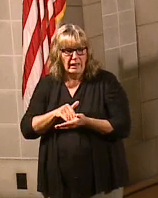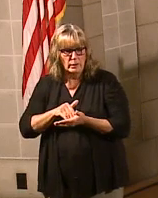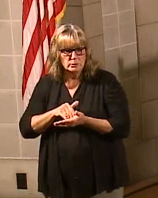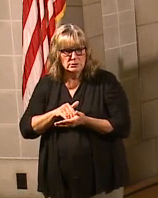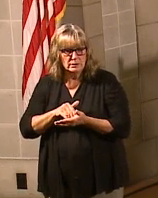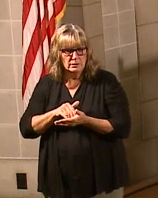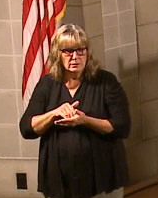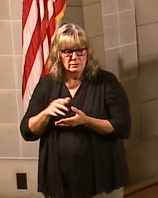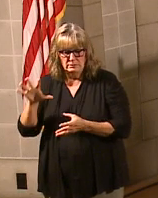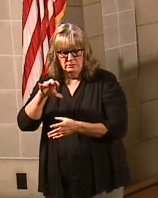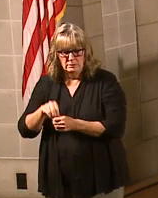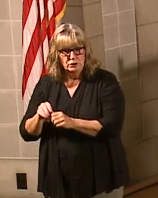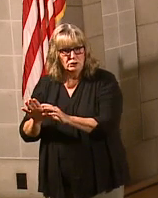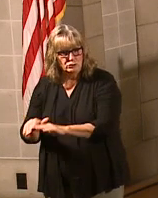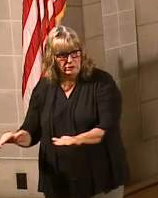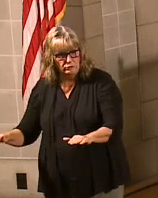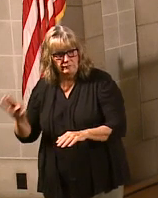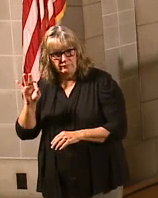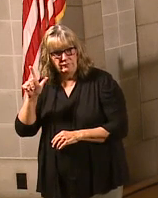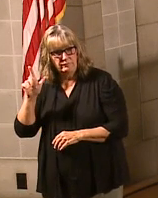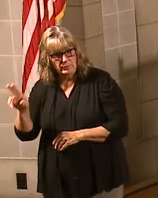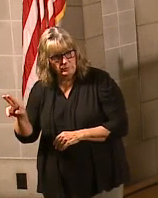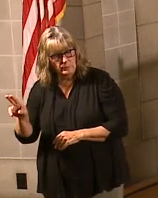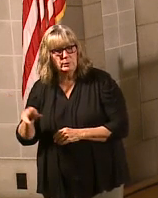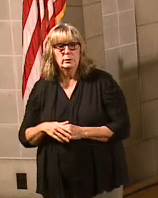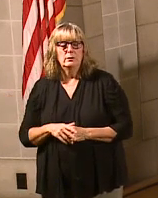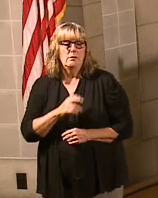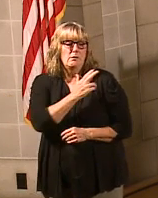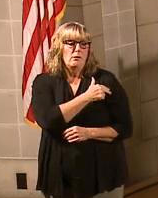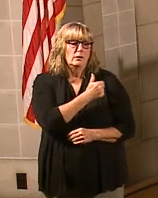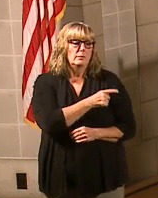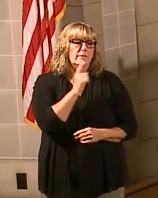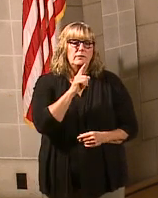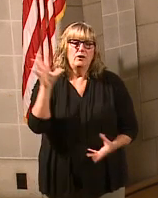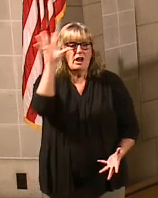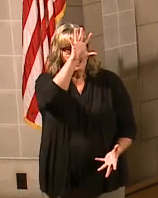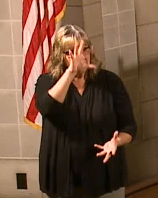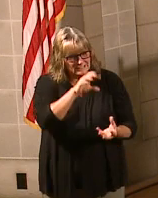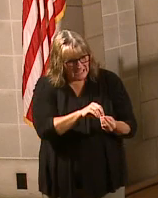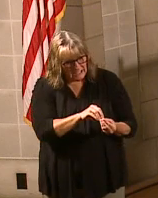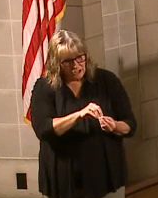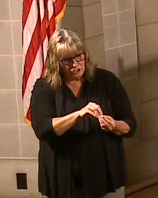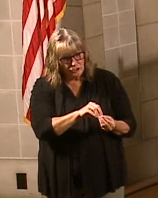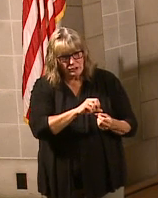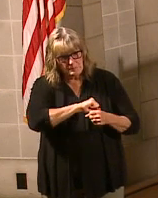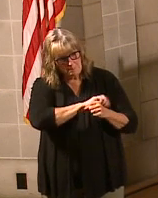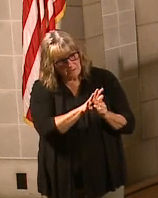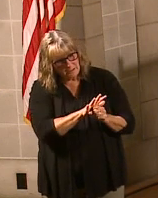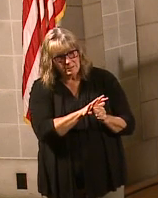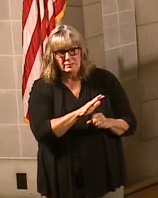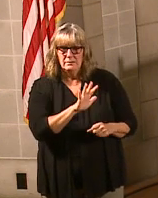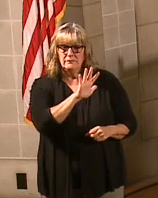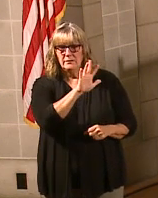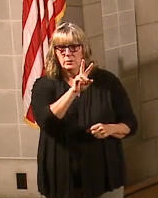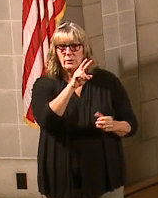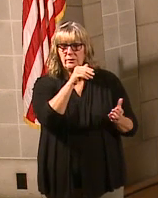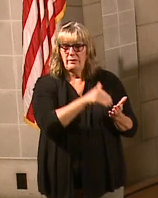FLU IN PRIOR YEARS GENERALLY CDC ESTIMATES ABOUT 52,000